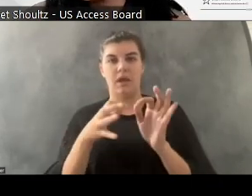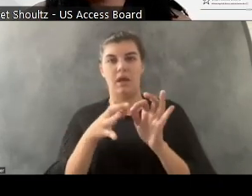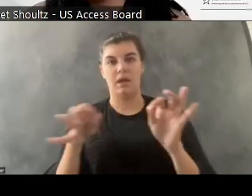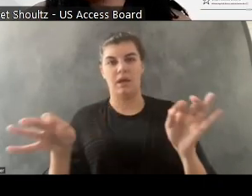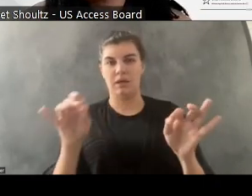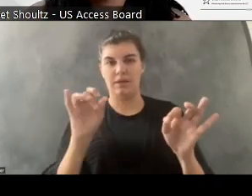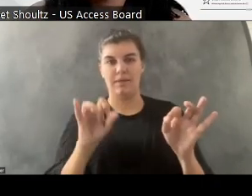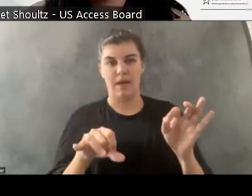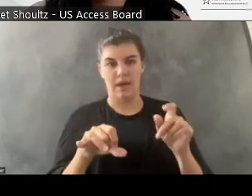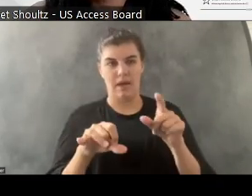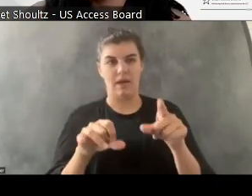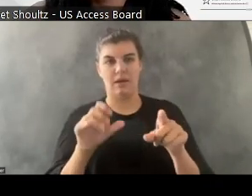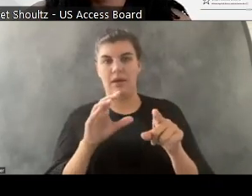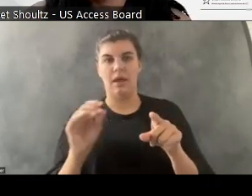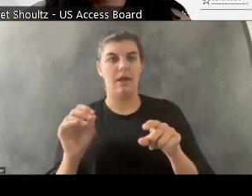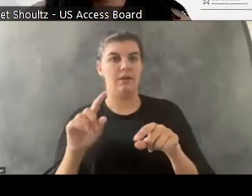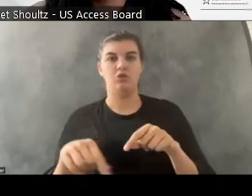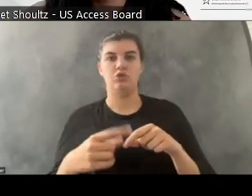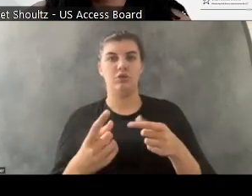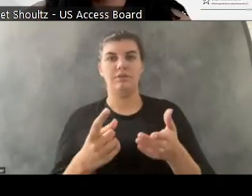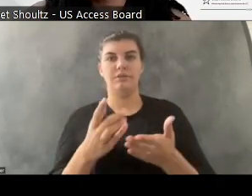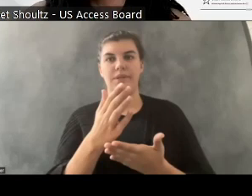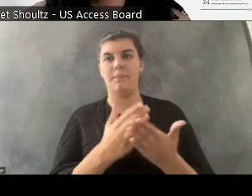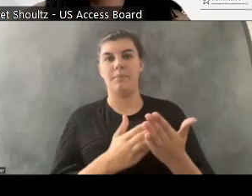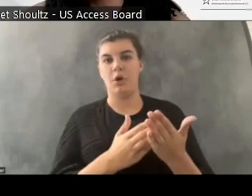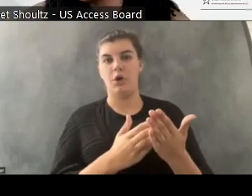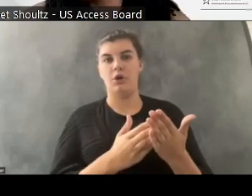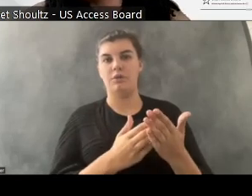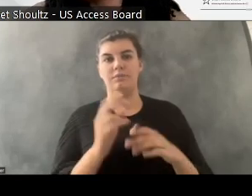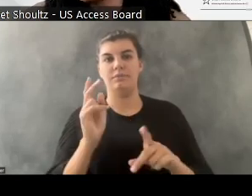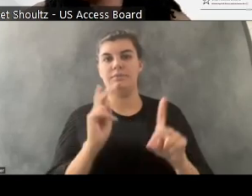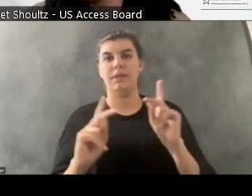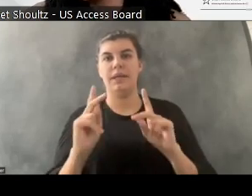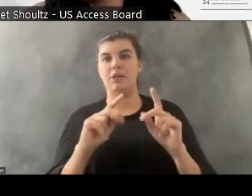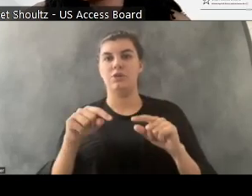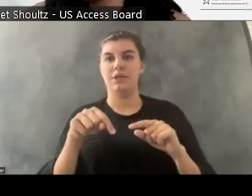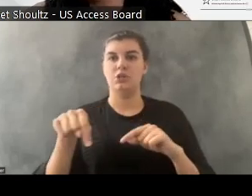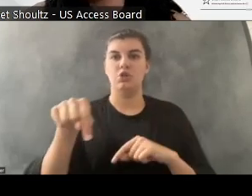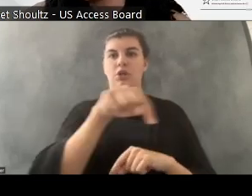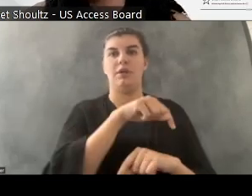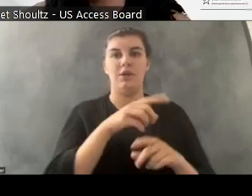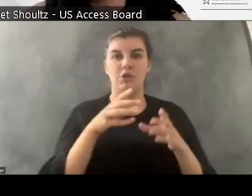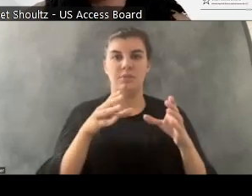segments, and that's basically the portion of a pedestrian circulation path that connects adjacent